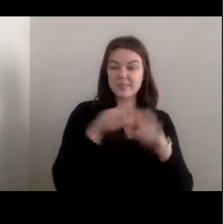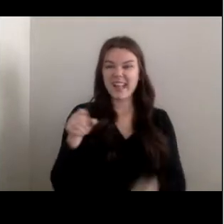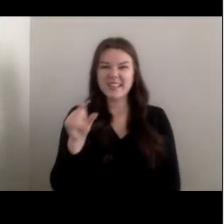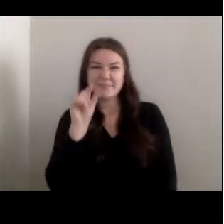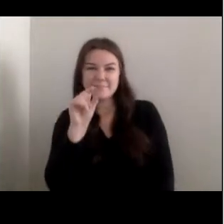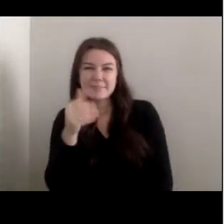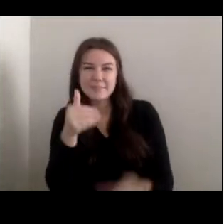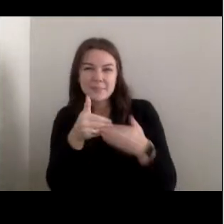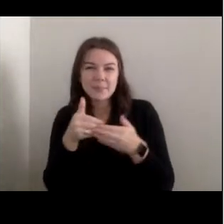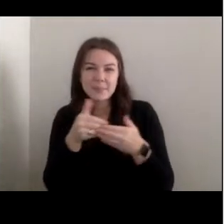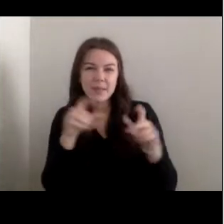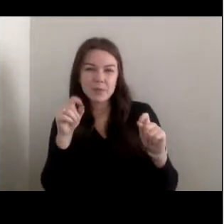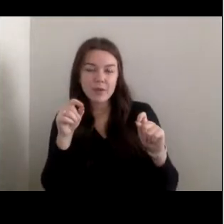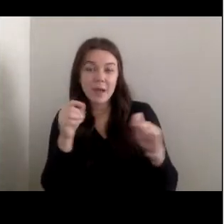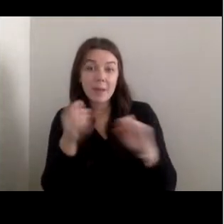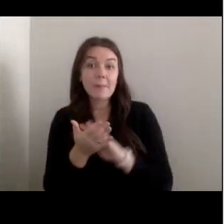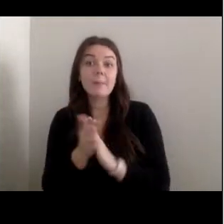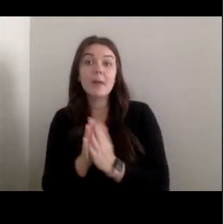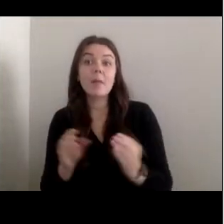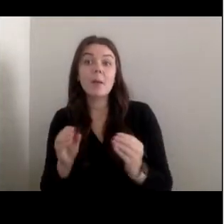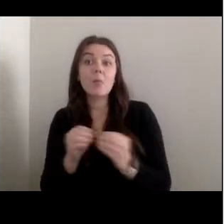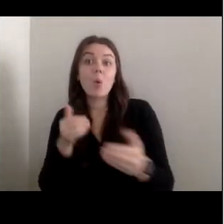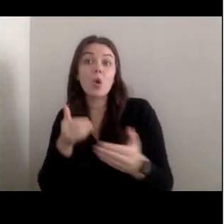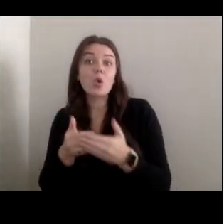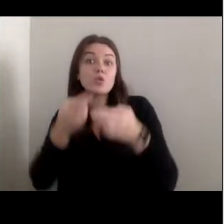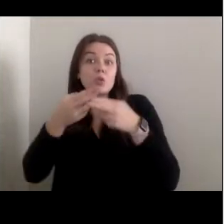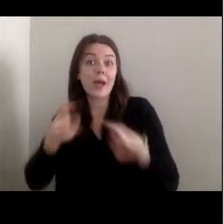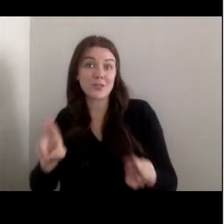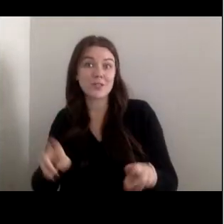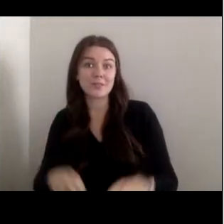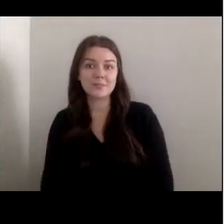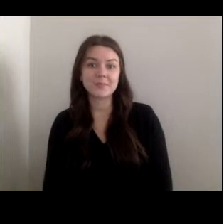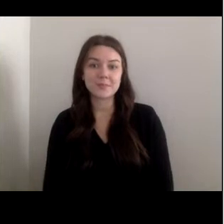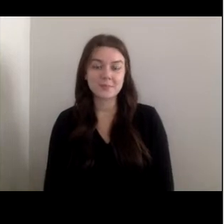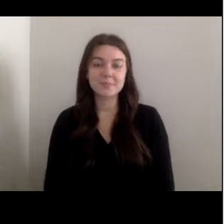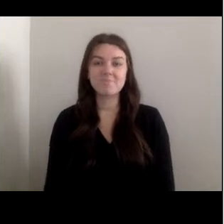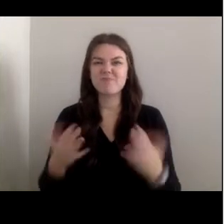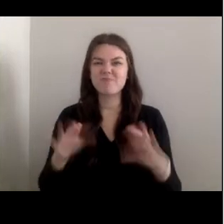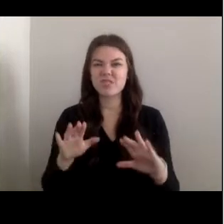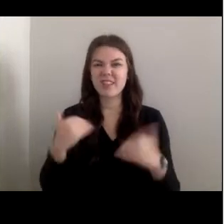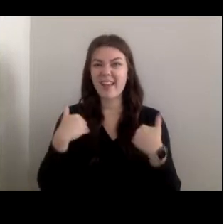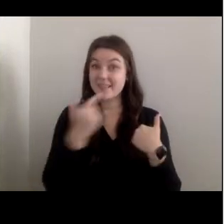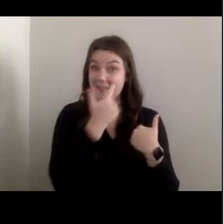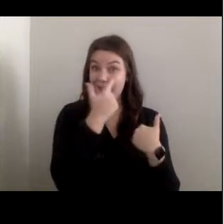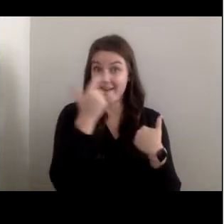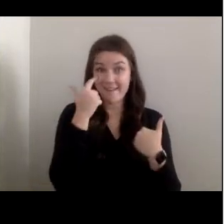to hatching because it's already developed its eyes. So that is super cool.